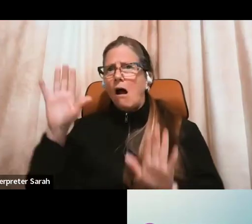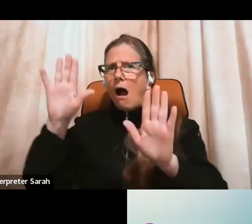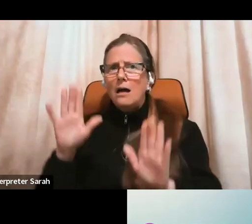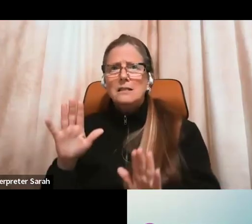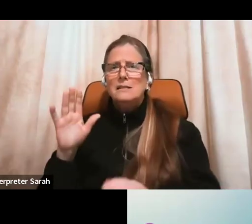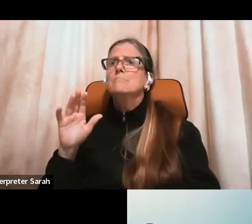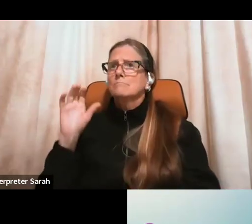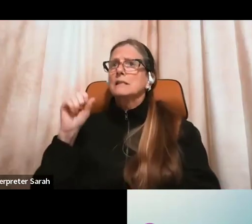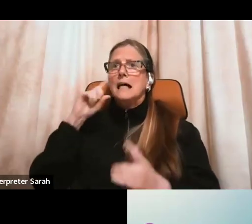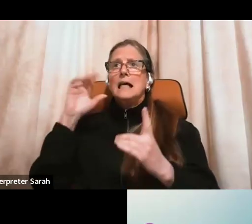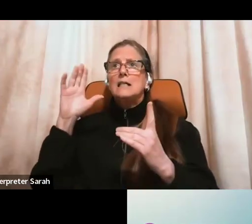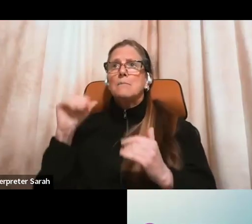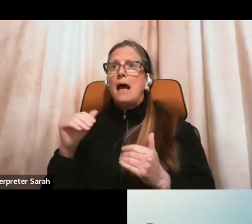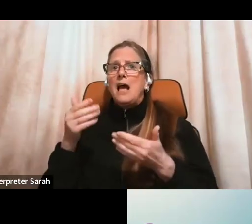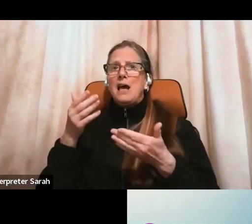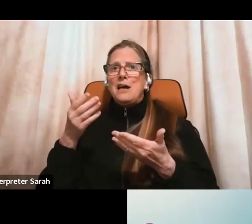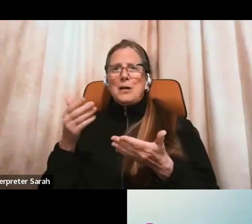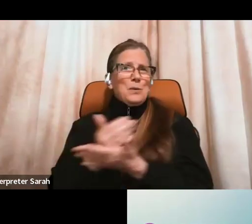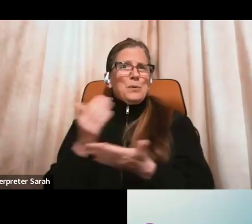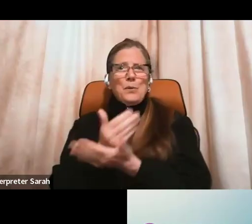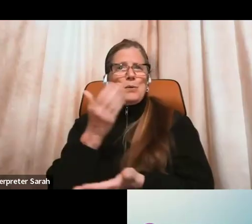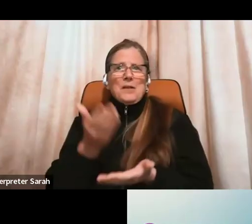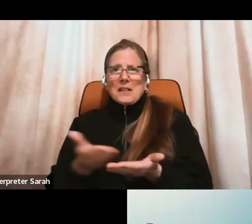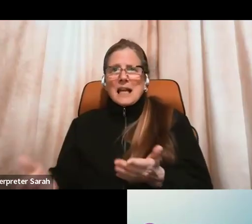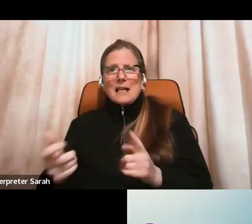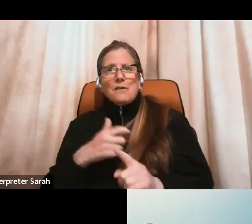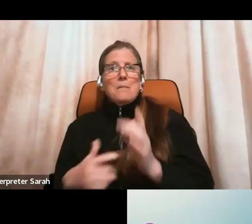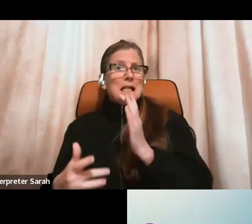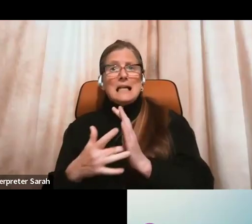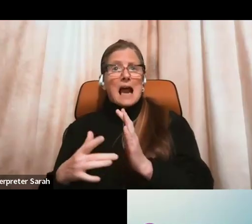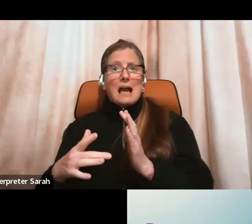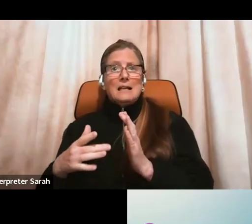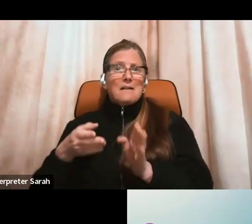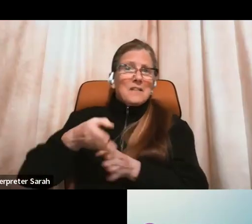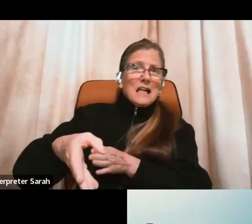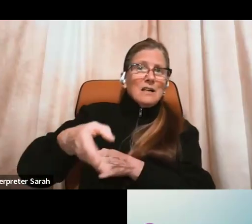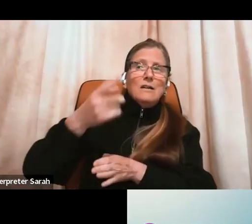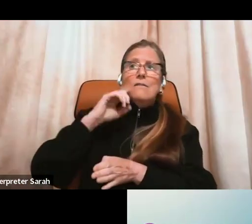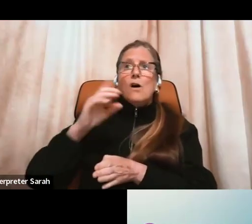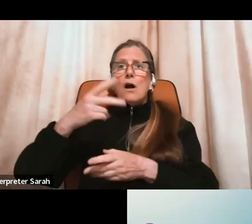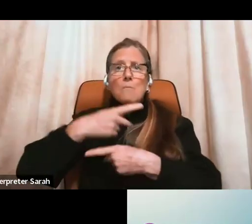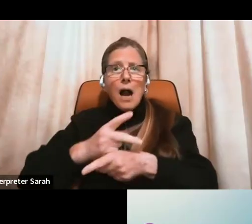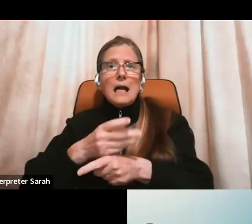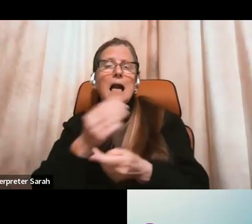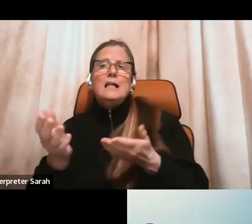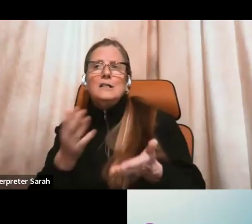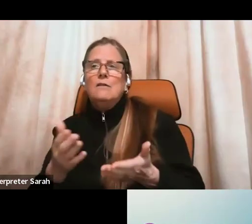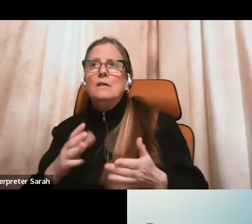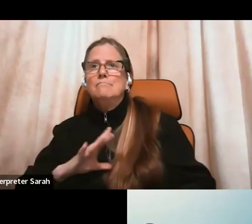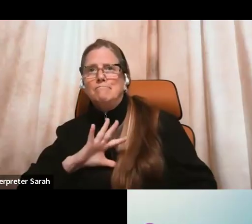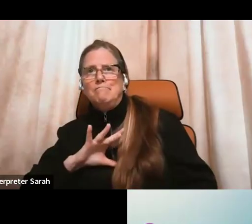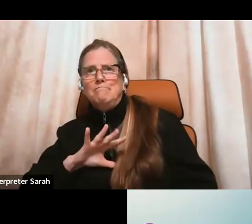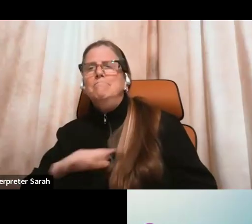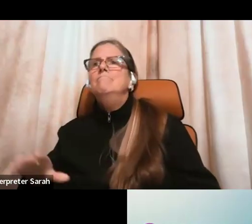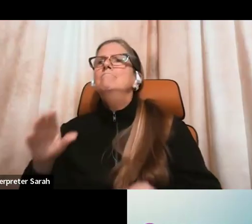from the tech industry in terms of products and services, that…So, no meeting would be kind of